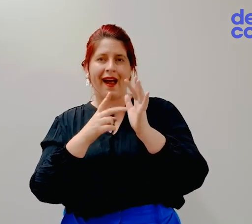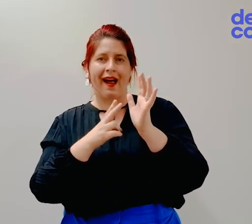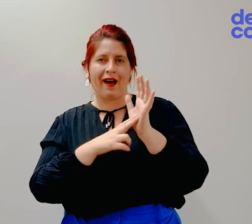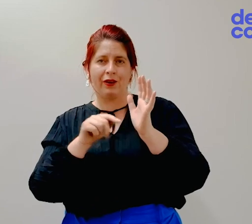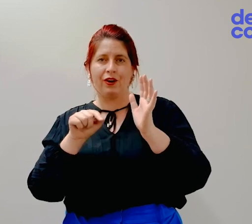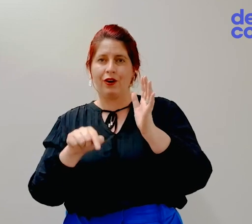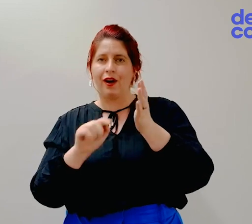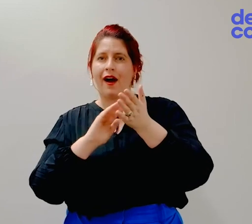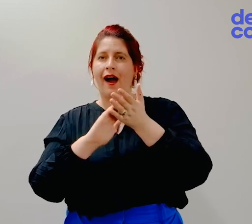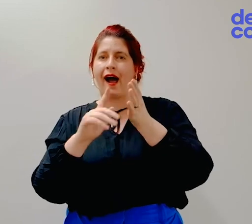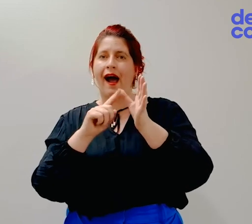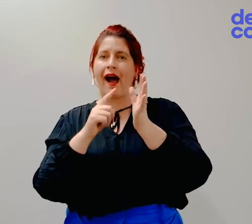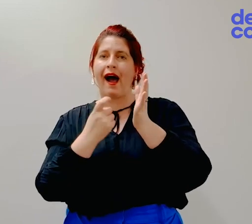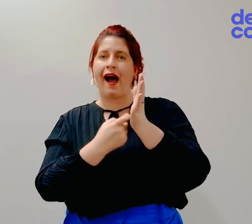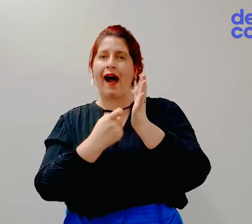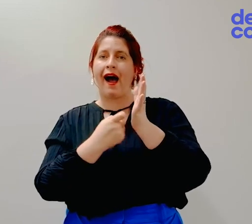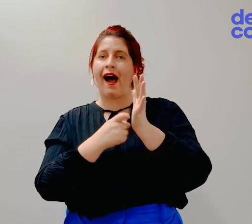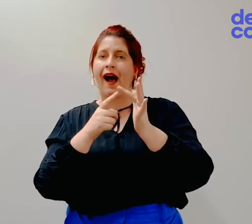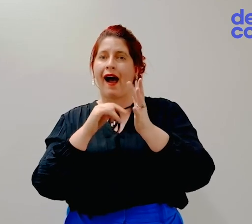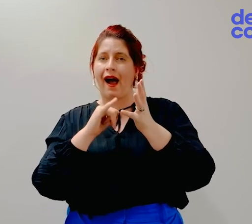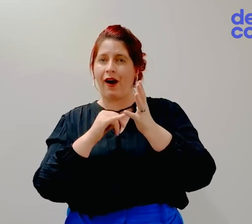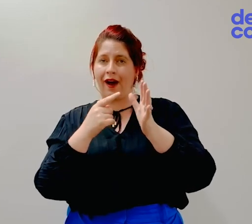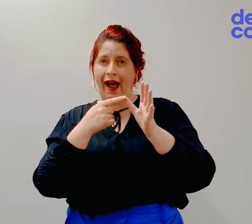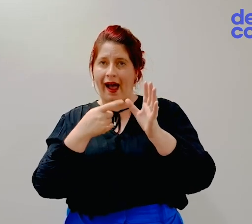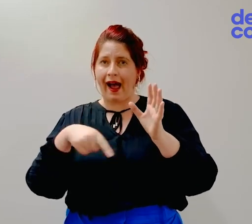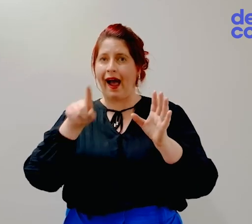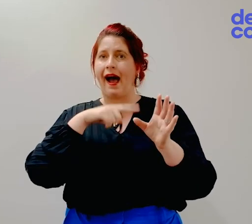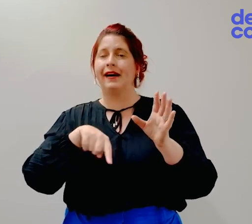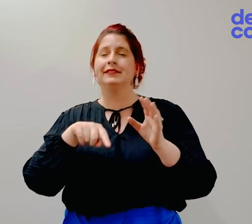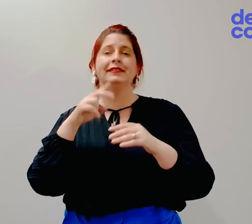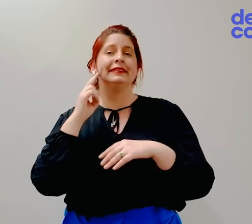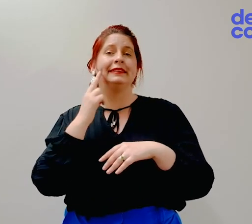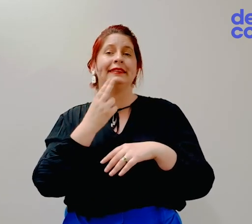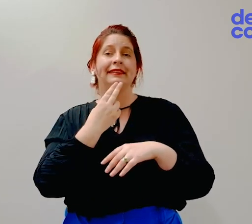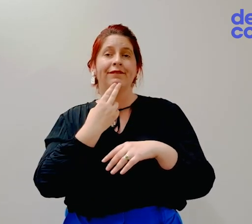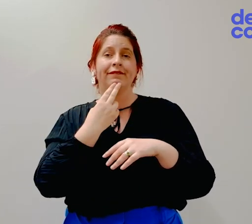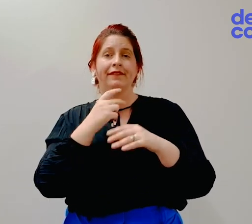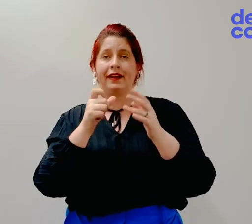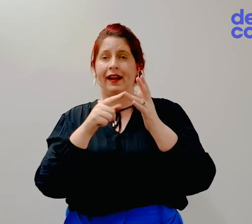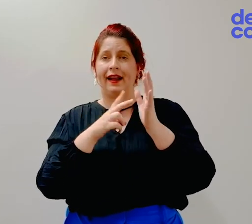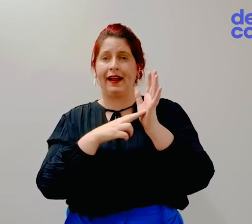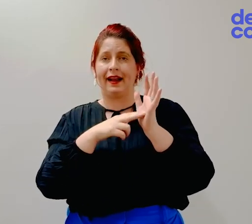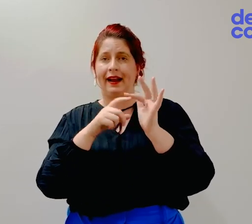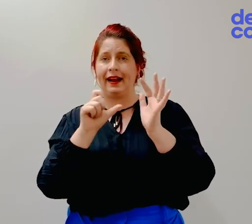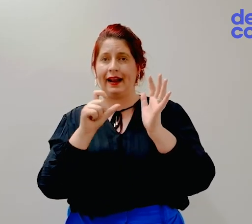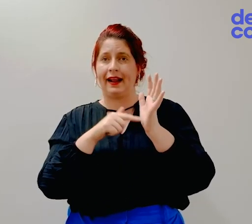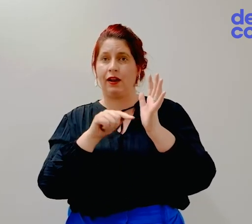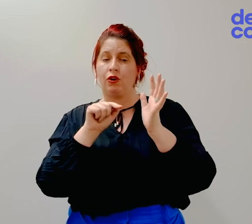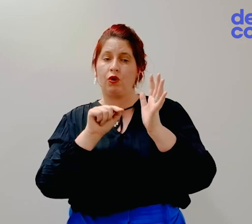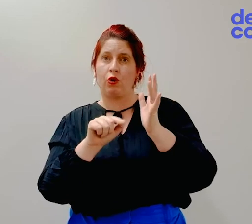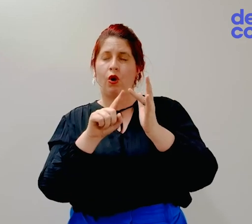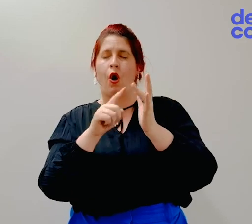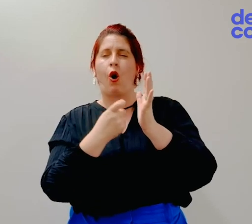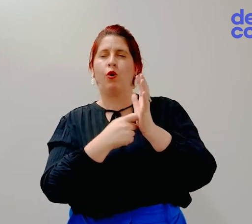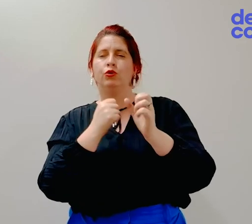at erin.harris@deafconnect.org.au